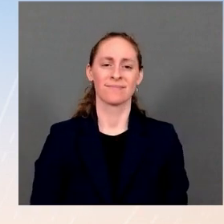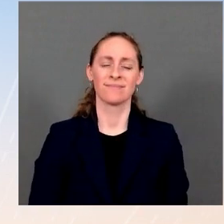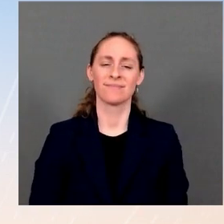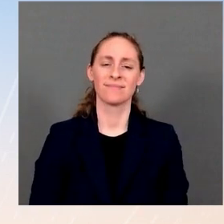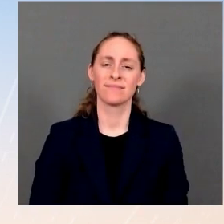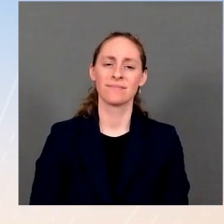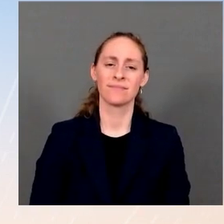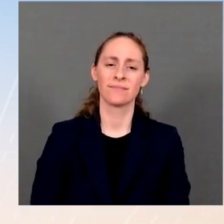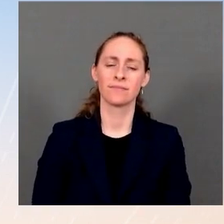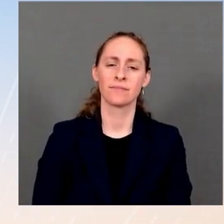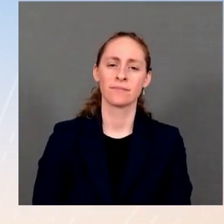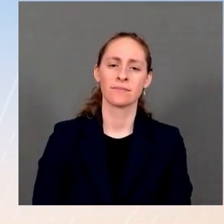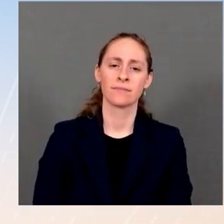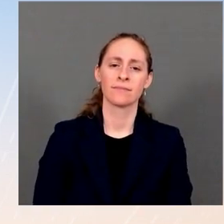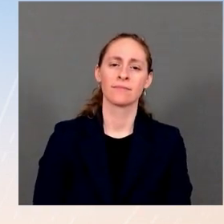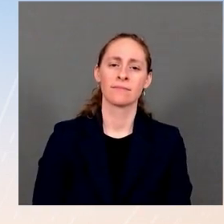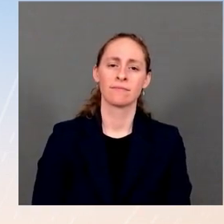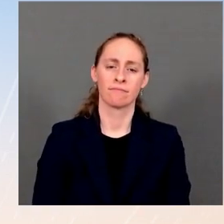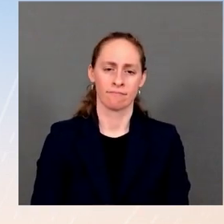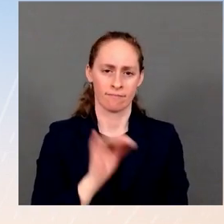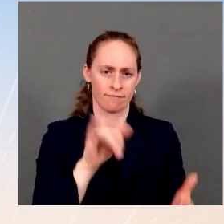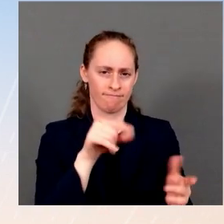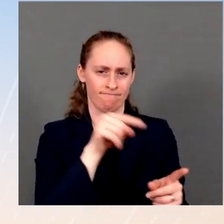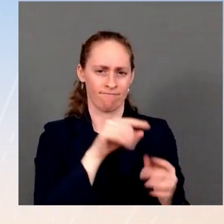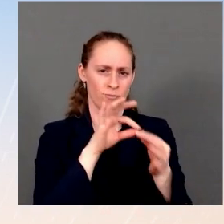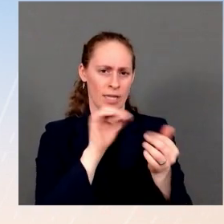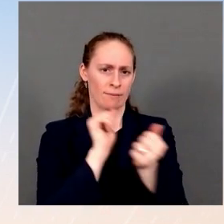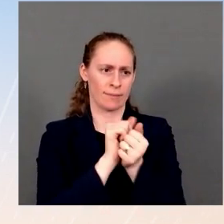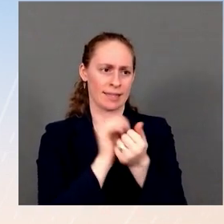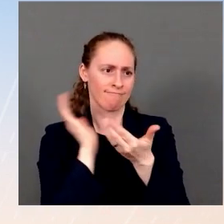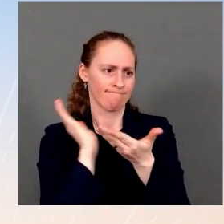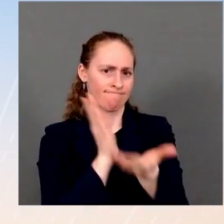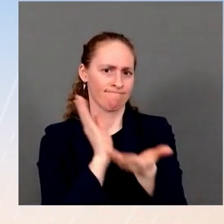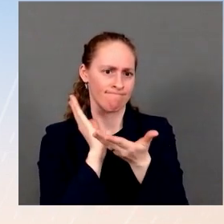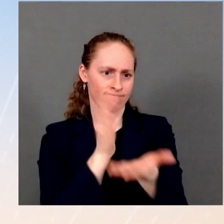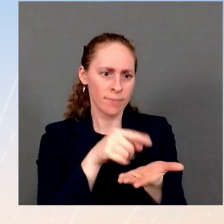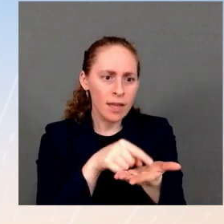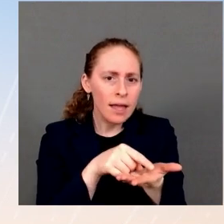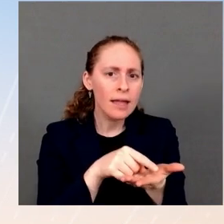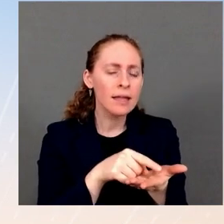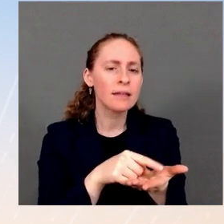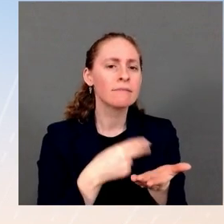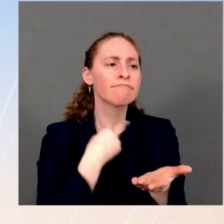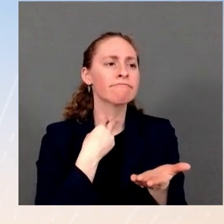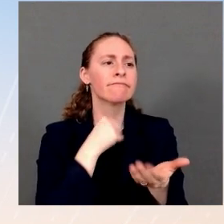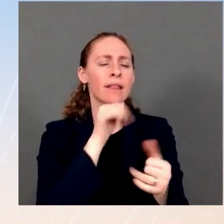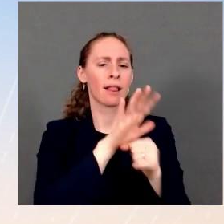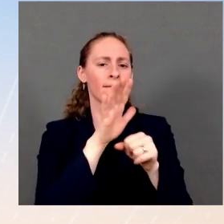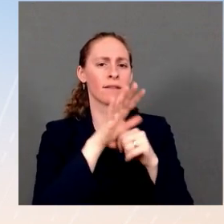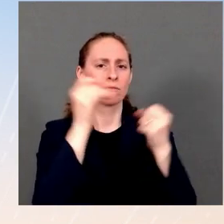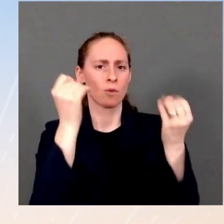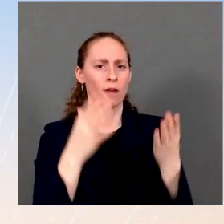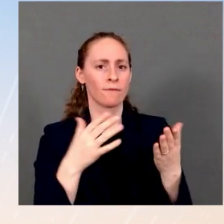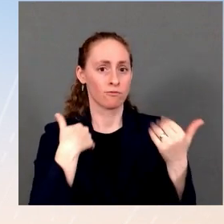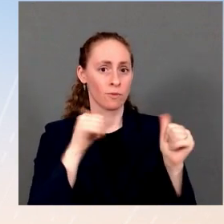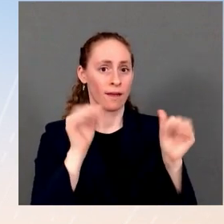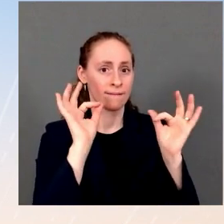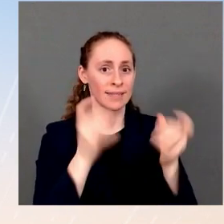So, this is a big day for the administration: lead pipes and taking on the supply chain with the trucking -- our truck announcement.